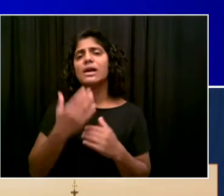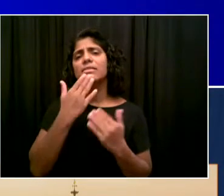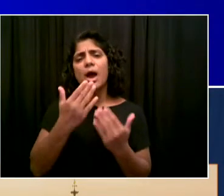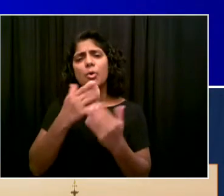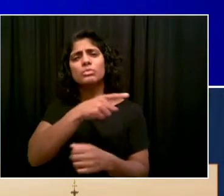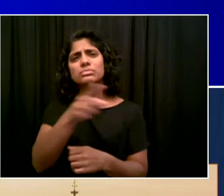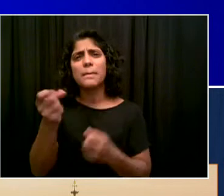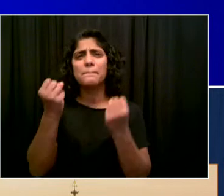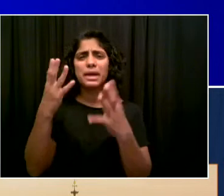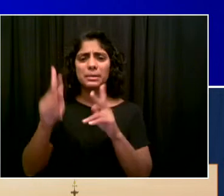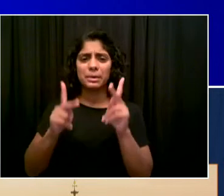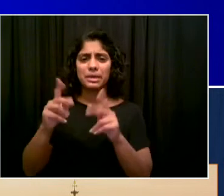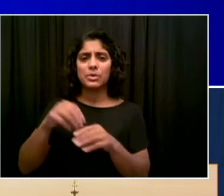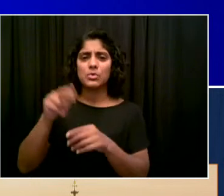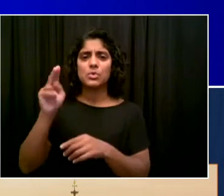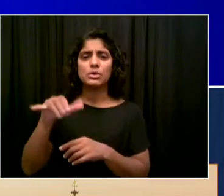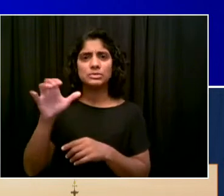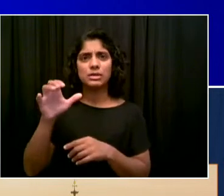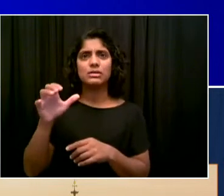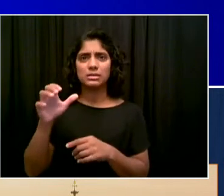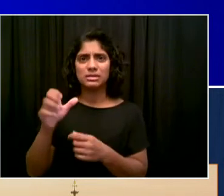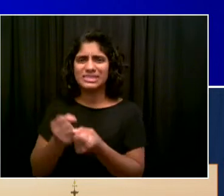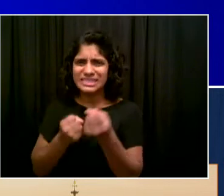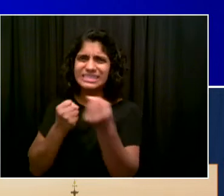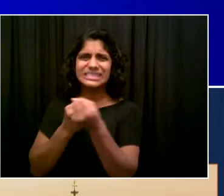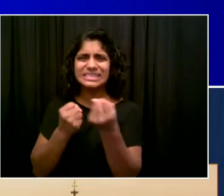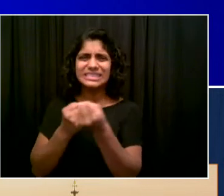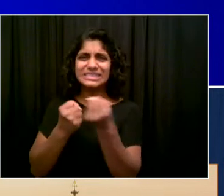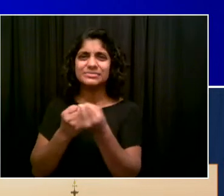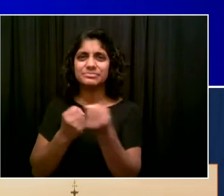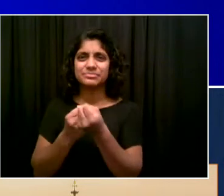BUTTIGIEG AND AR T DEPUTY SECRETARY,